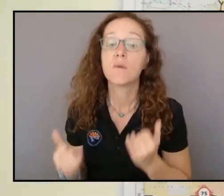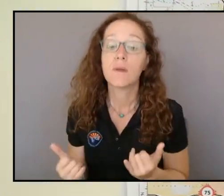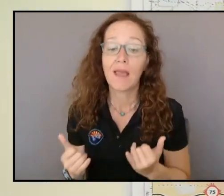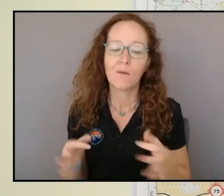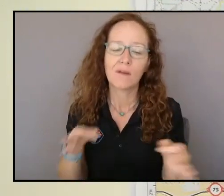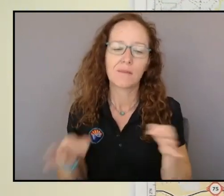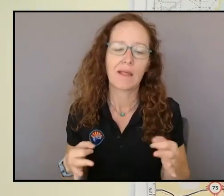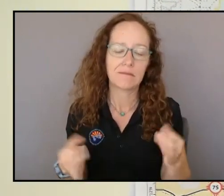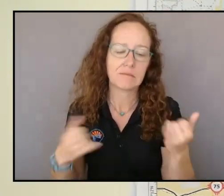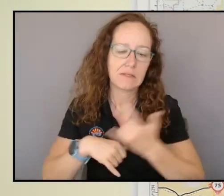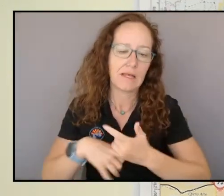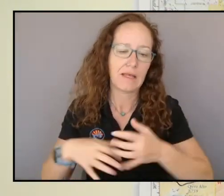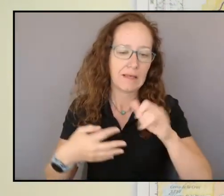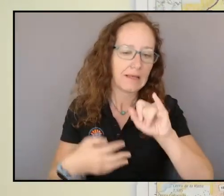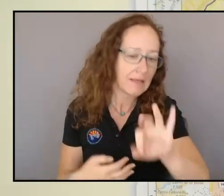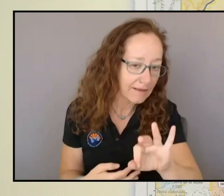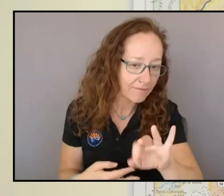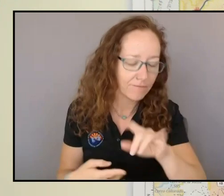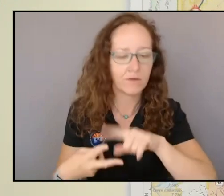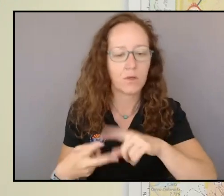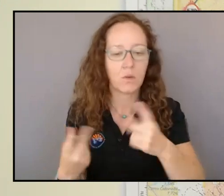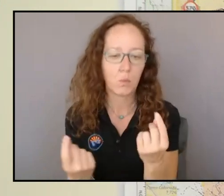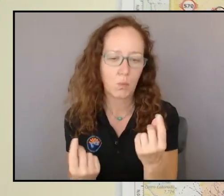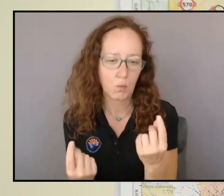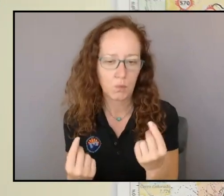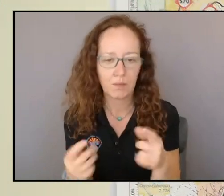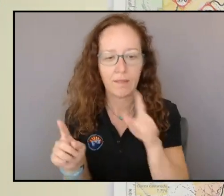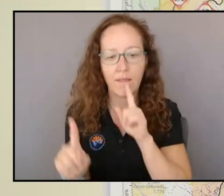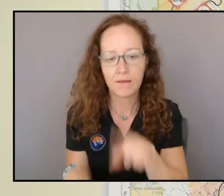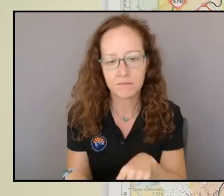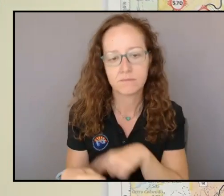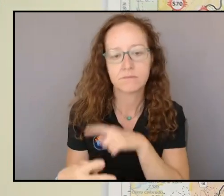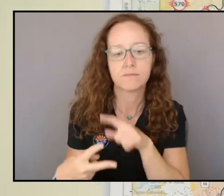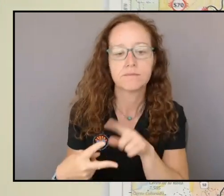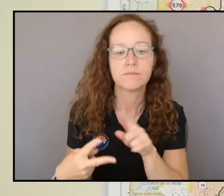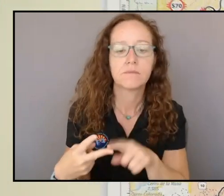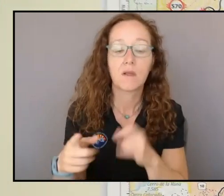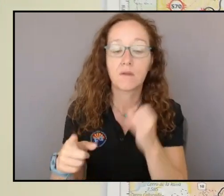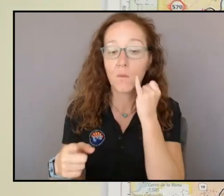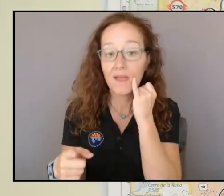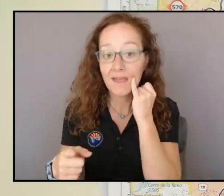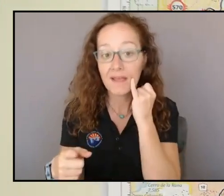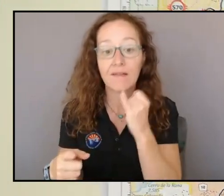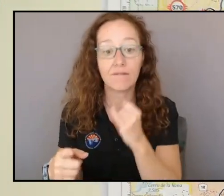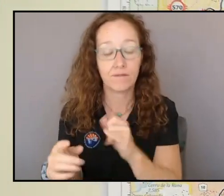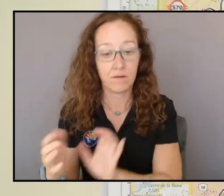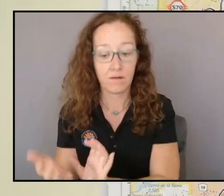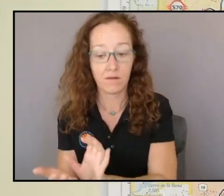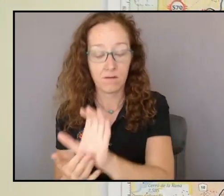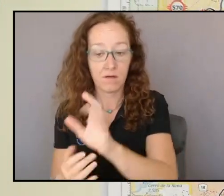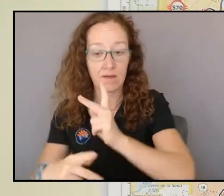the dozer line going to the tip of the fire here, then we'll work on perimeter control and be ready to catch any spots